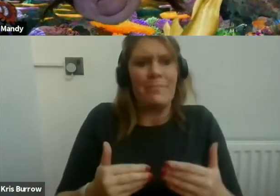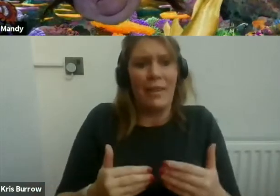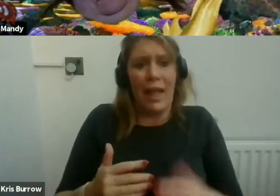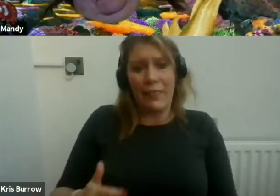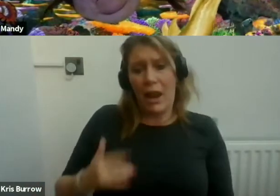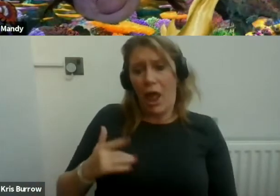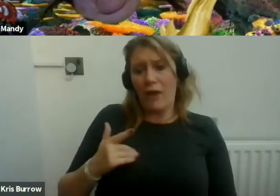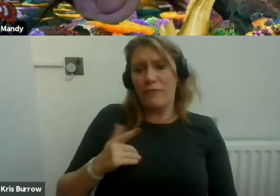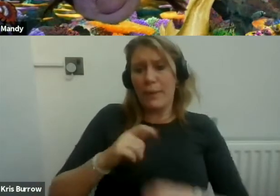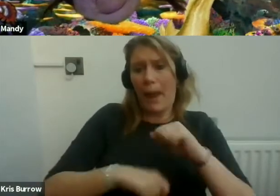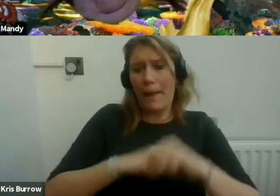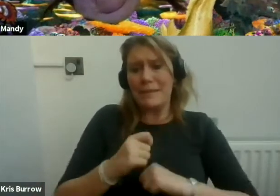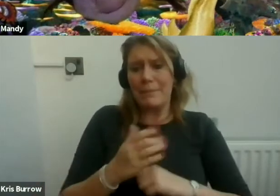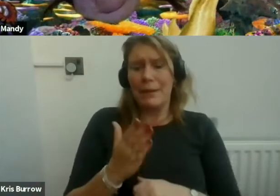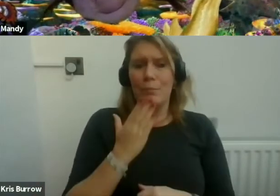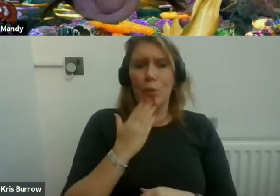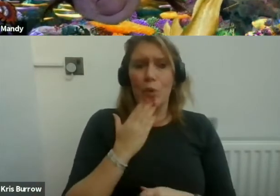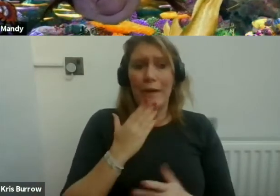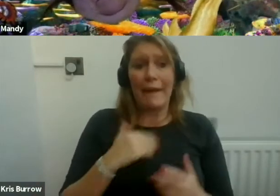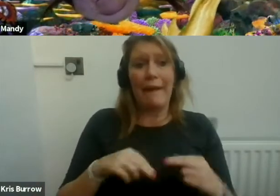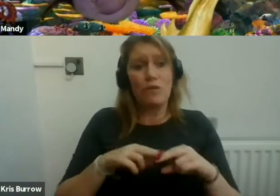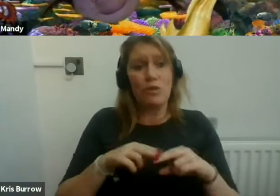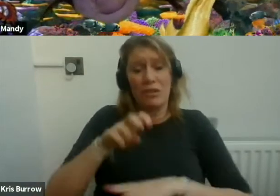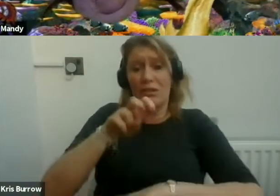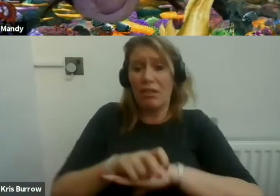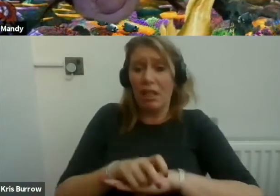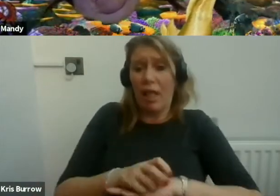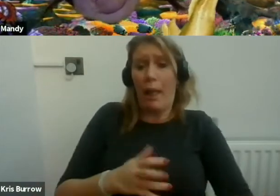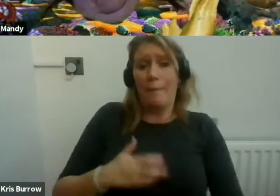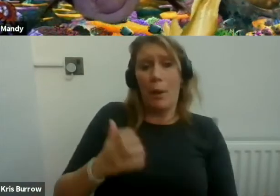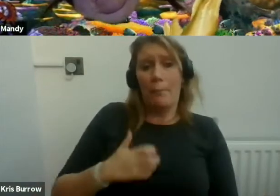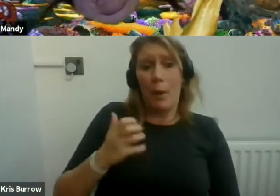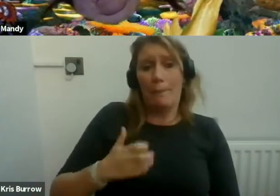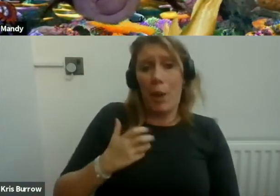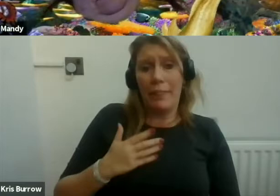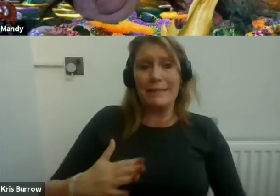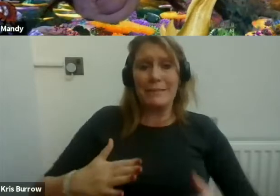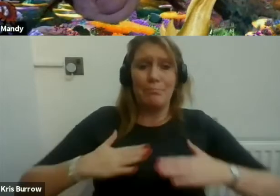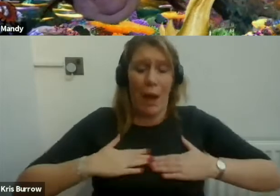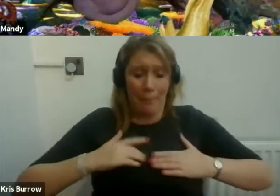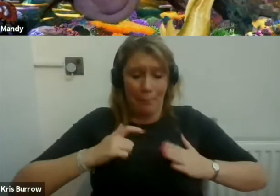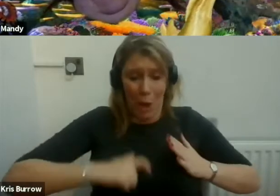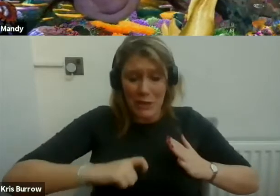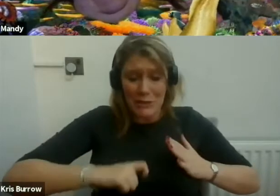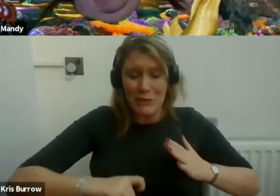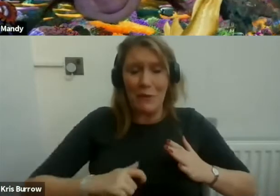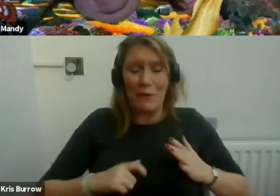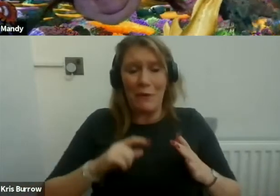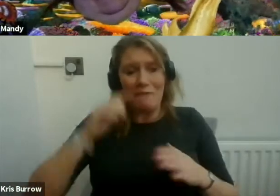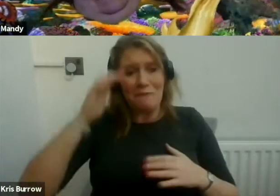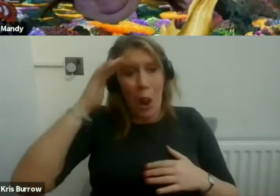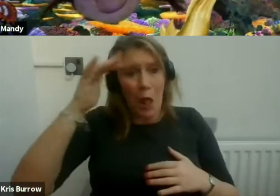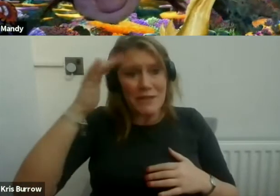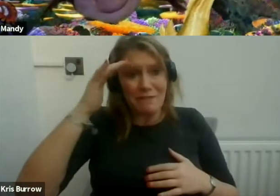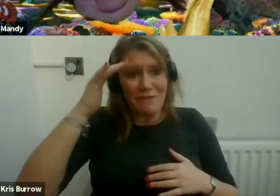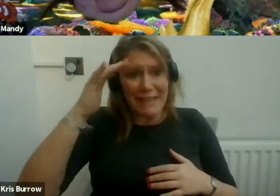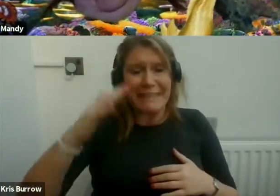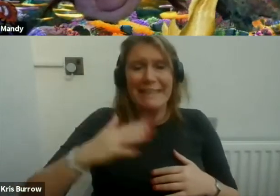you can do is sit around and moan about it. That's my personal philosophy. For me, what I would rather do is do as many